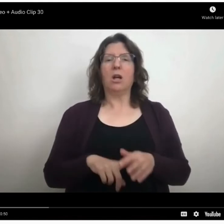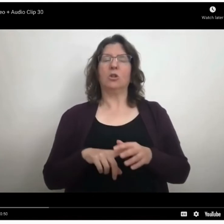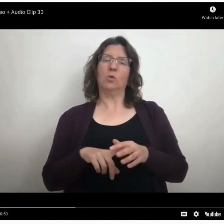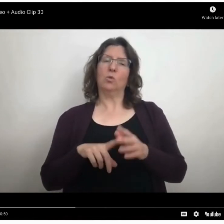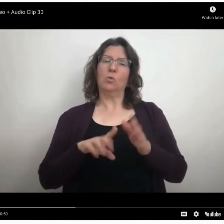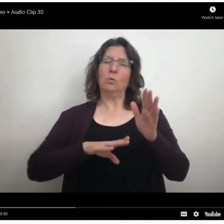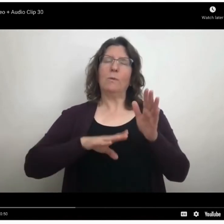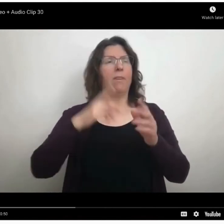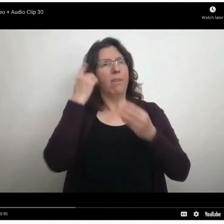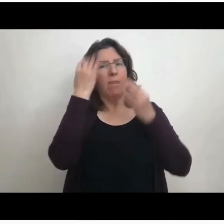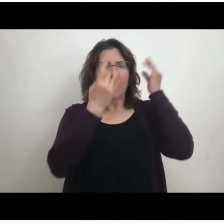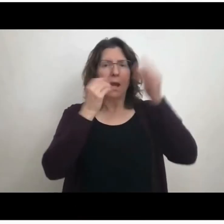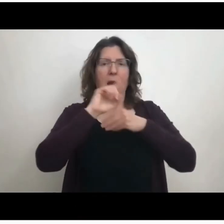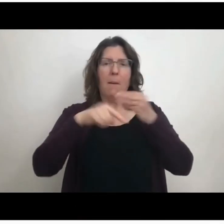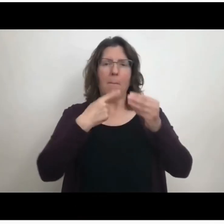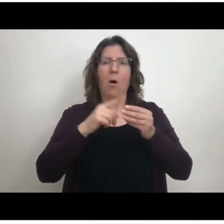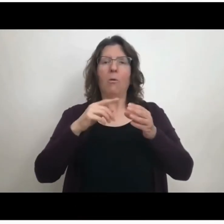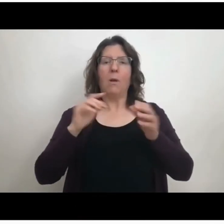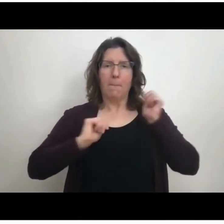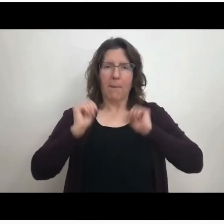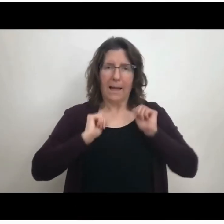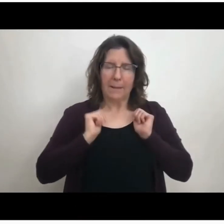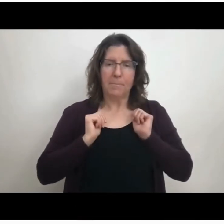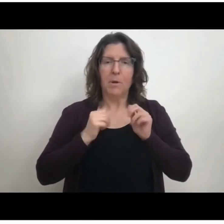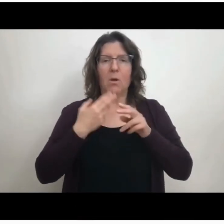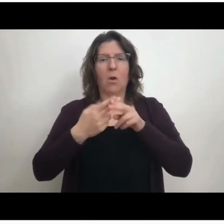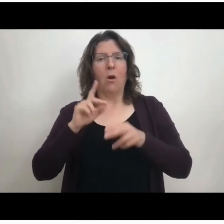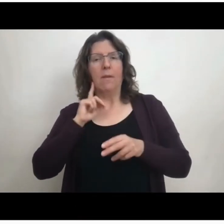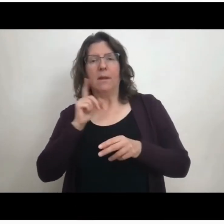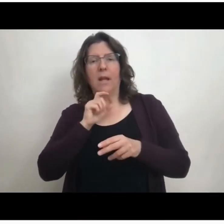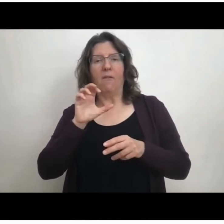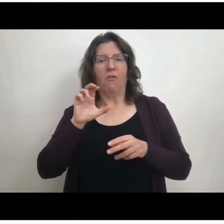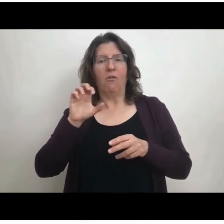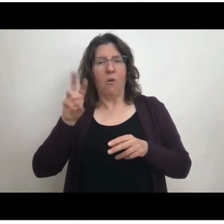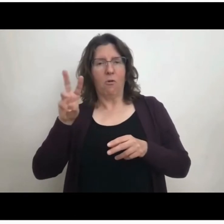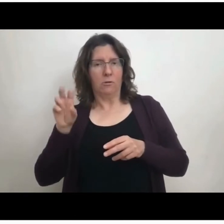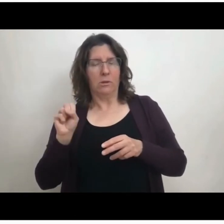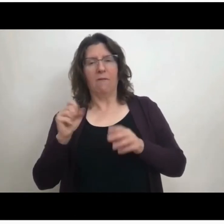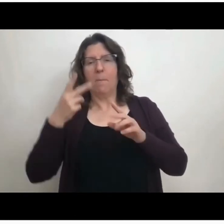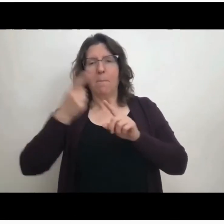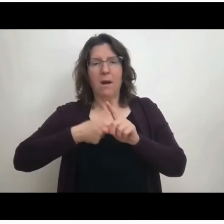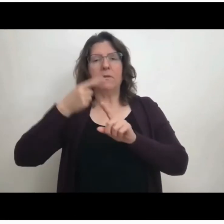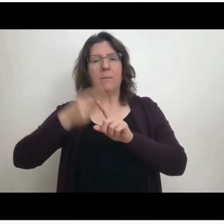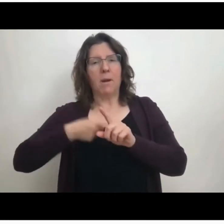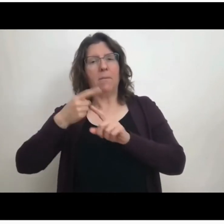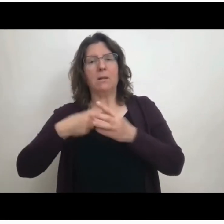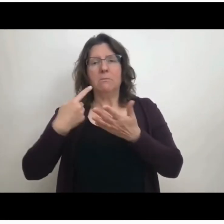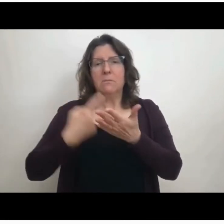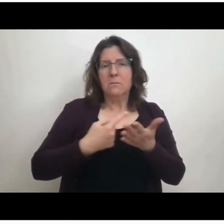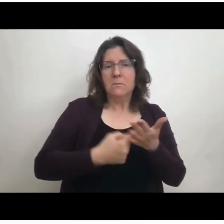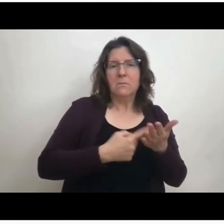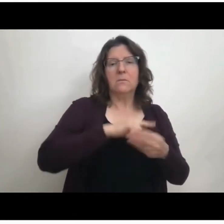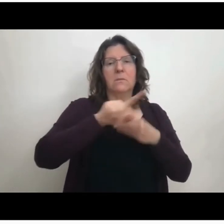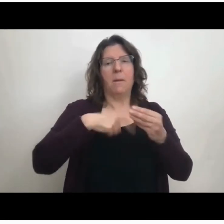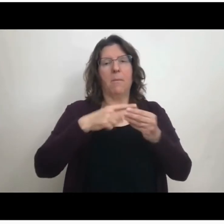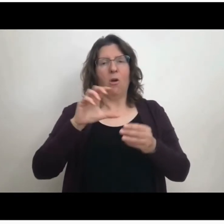We began to think about creating a play called "Deaf Crows."